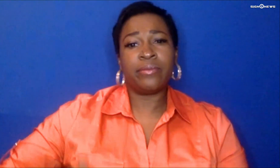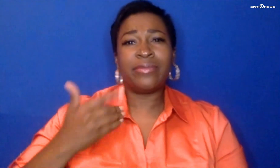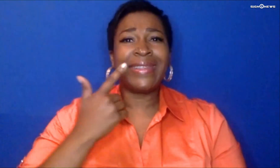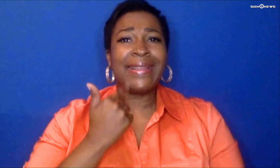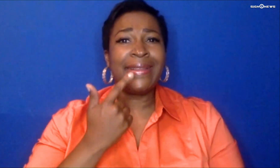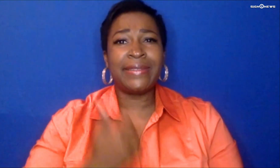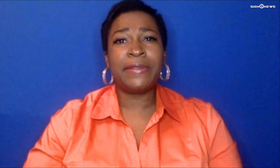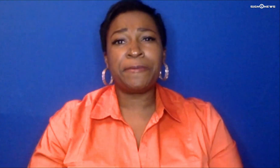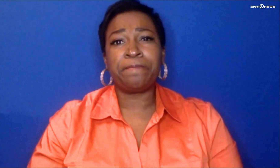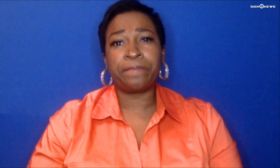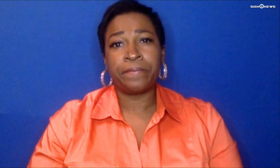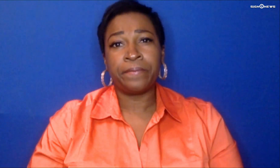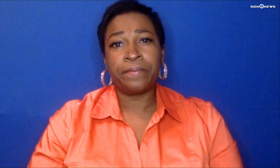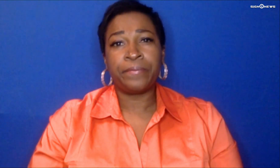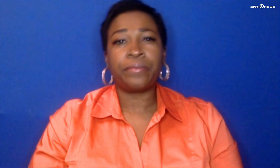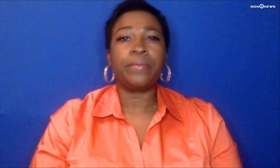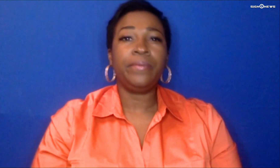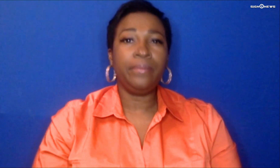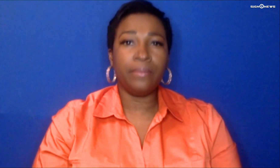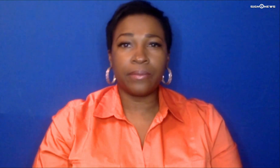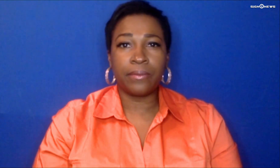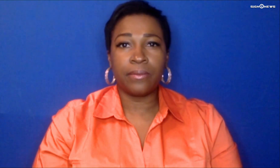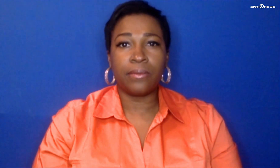For Sign1News I'm Candace Jones.